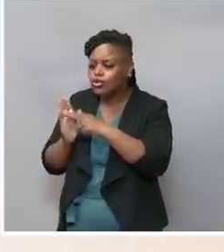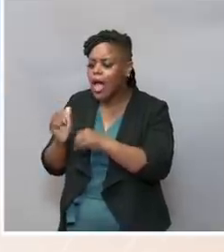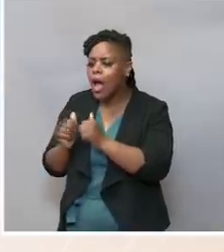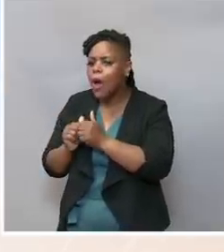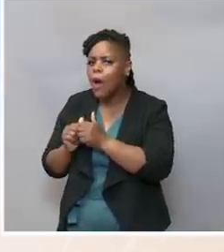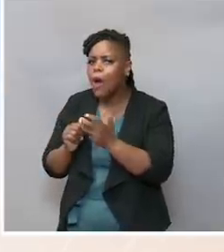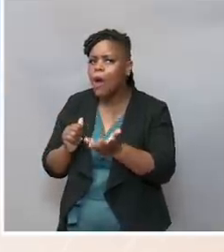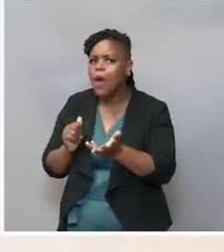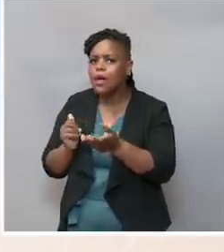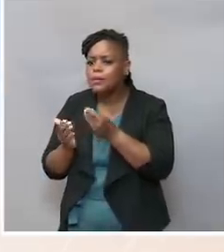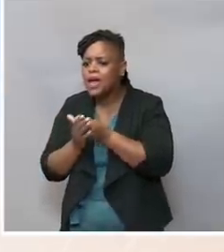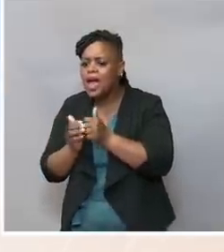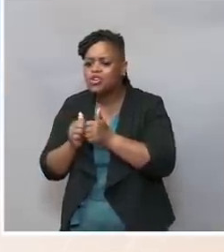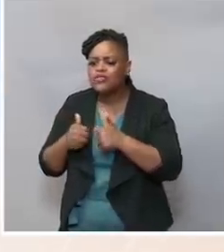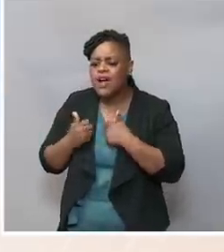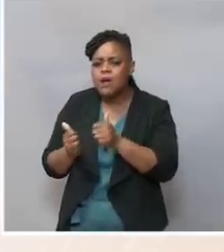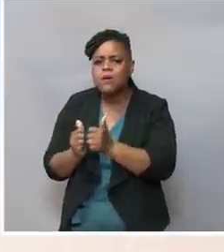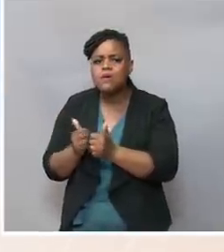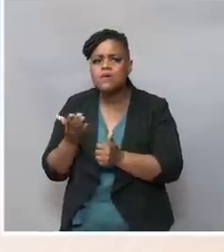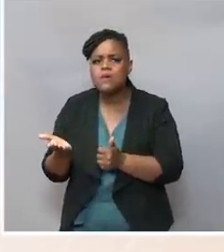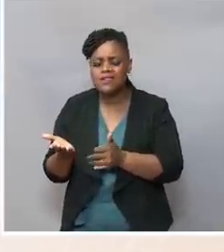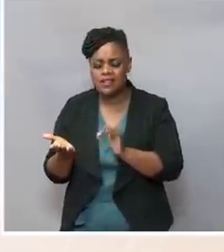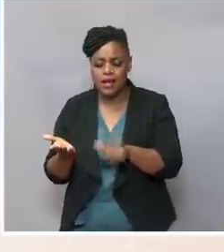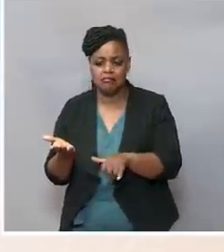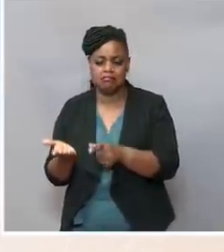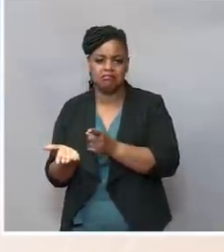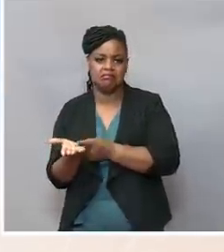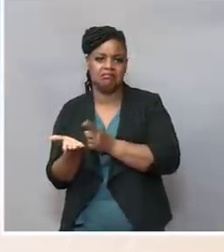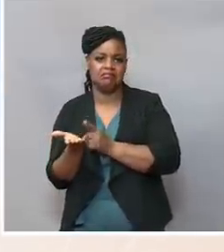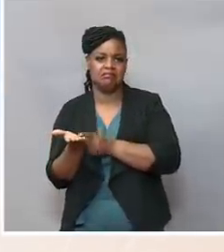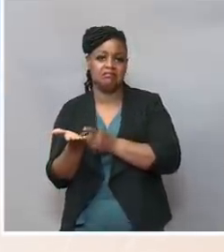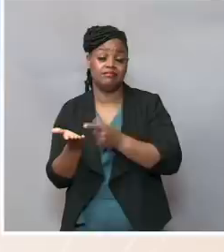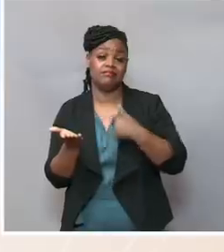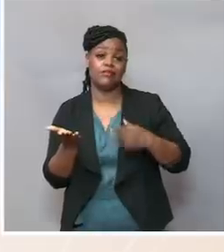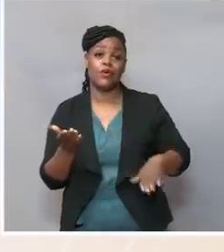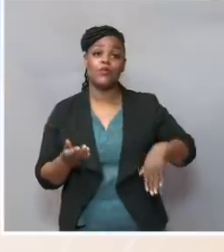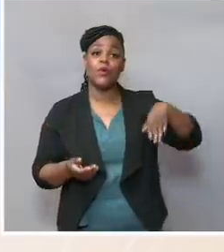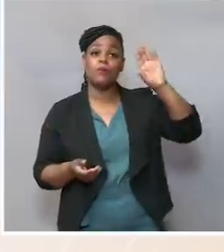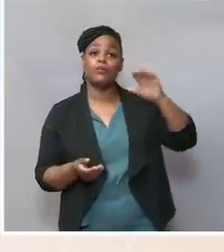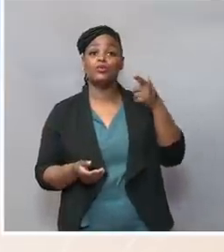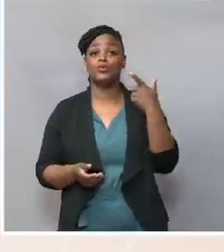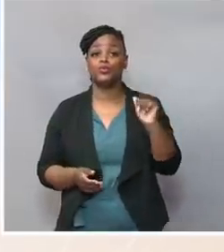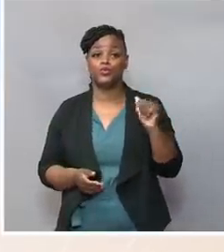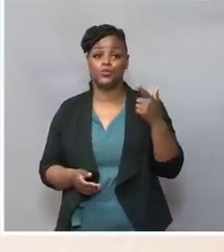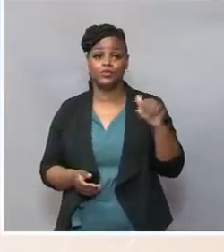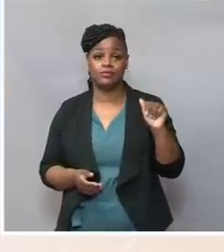Right. But I grew up in Savannah, Georgia, which has one of the largest historic districts